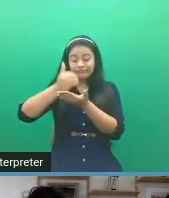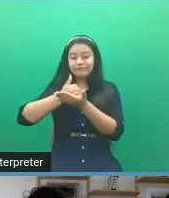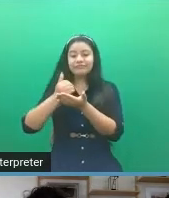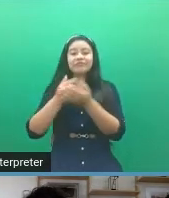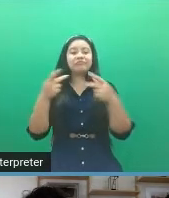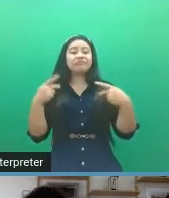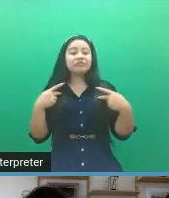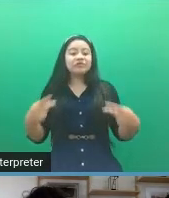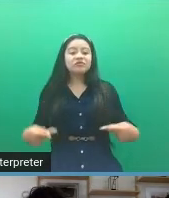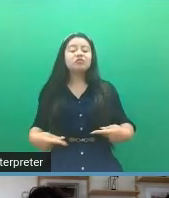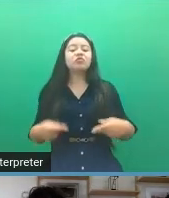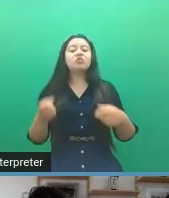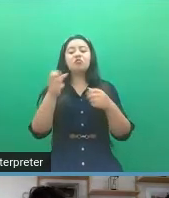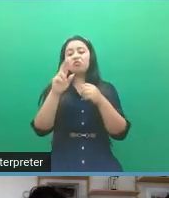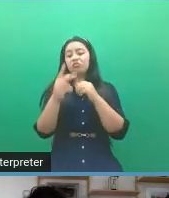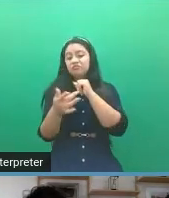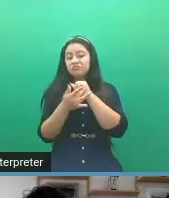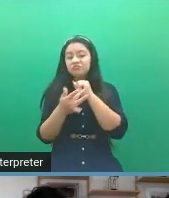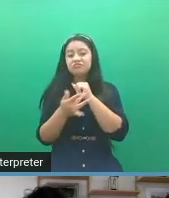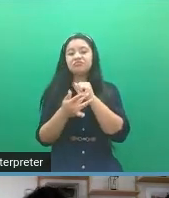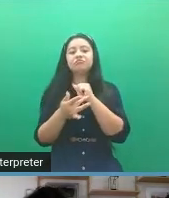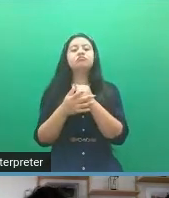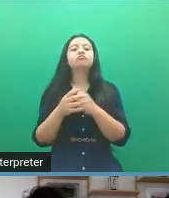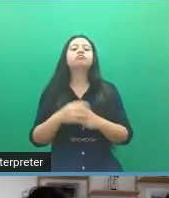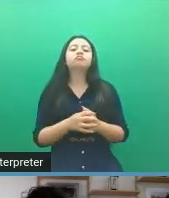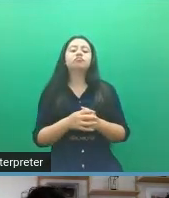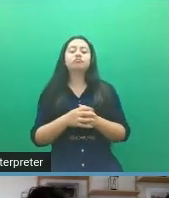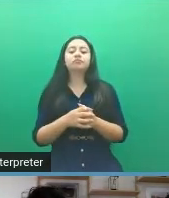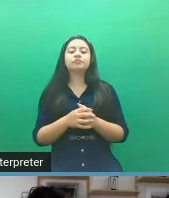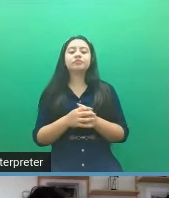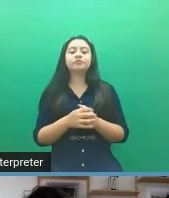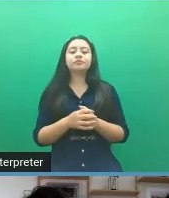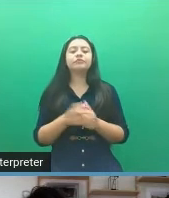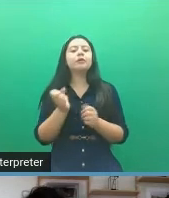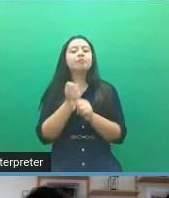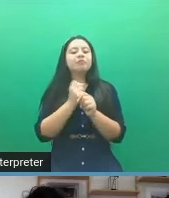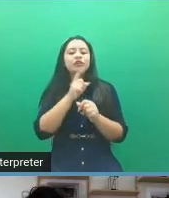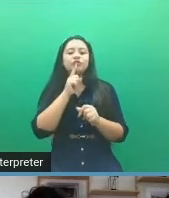we're going to go a long way to ensuring that our programs are inclusive and accessible. The